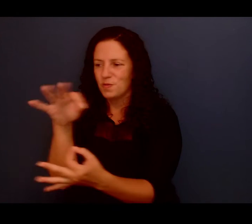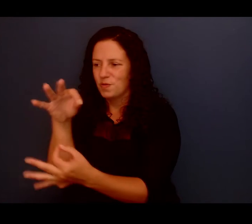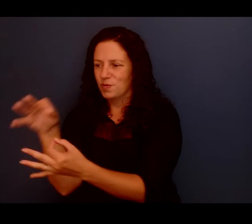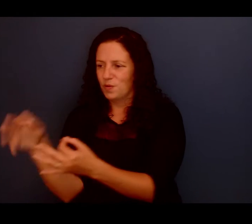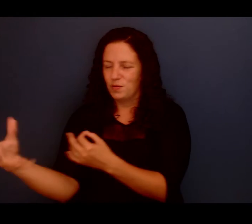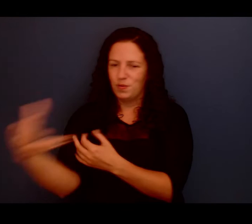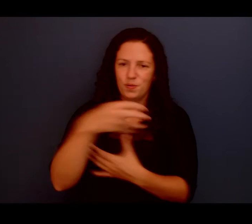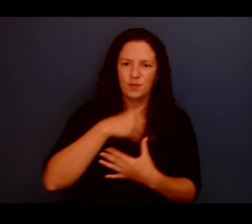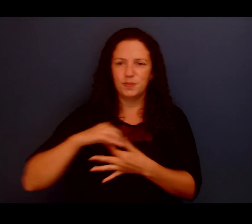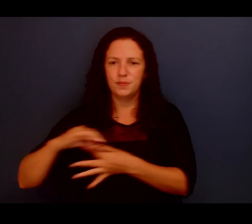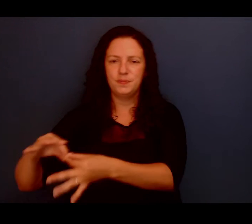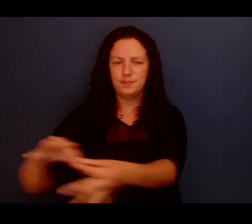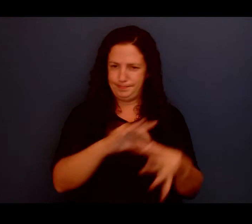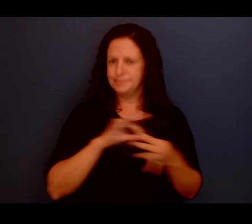So writing is a way of connecting writing is a way of healing everyone